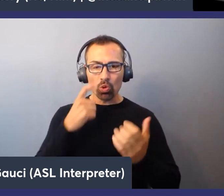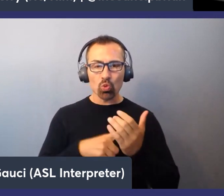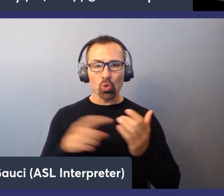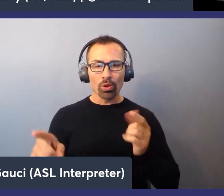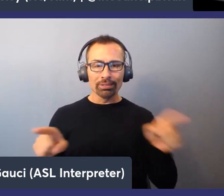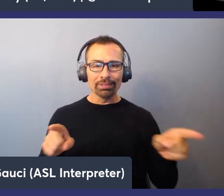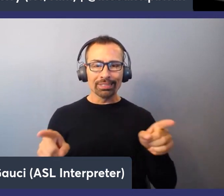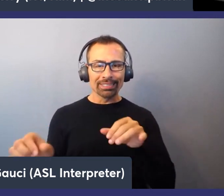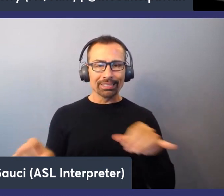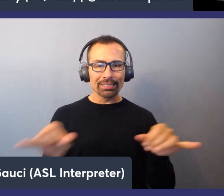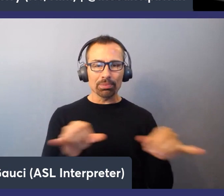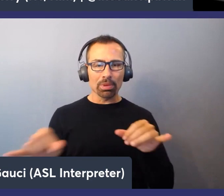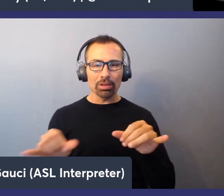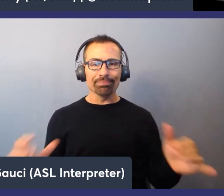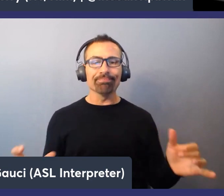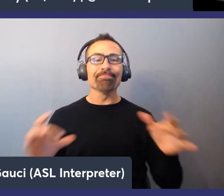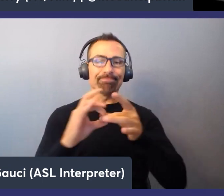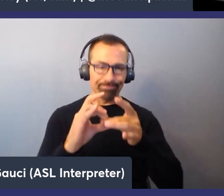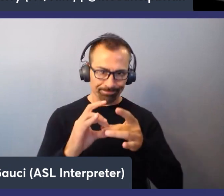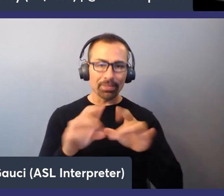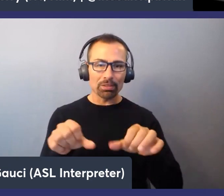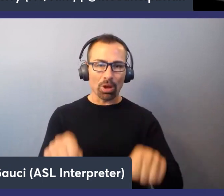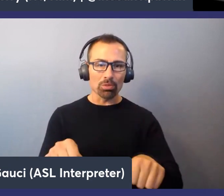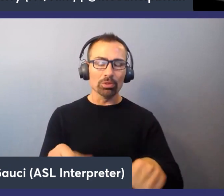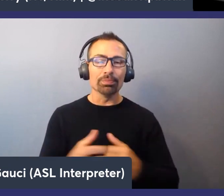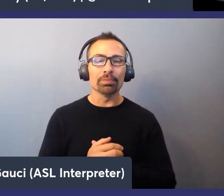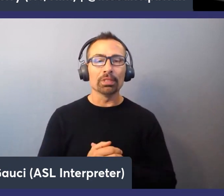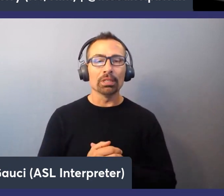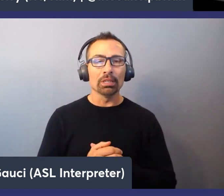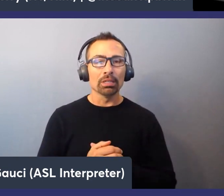And if I understand correctly, graph databases in general,